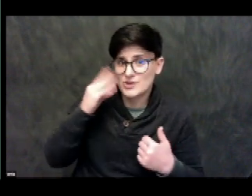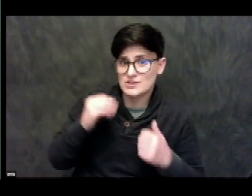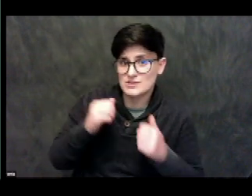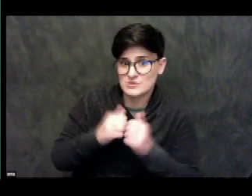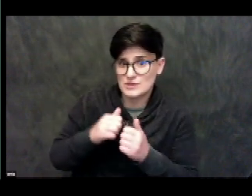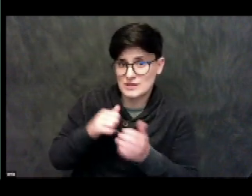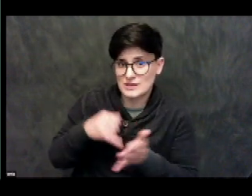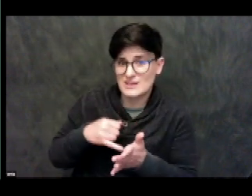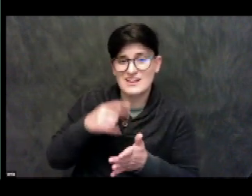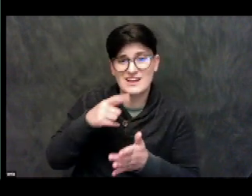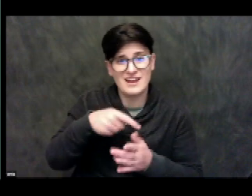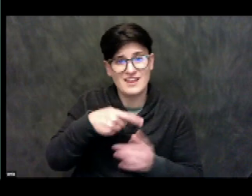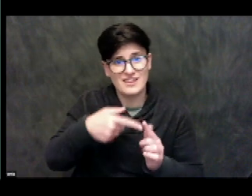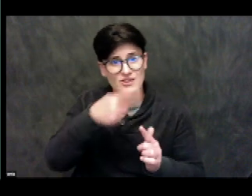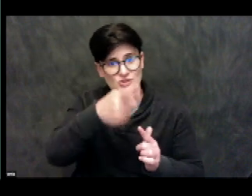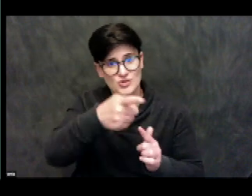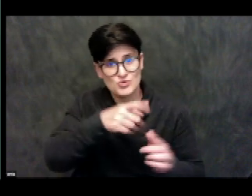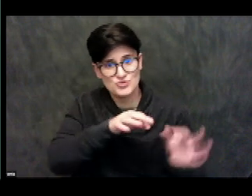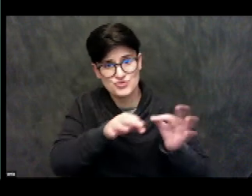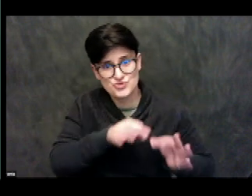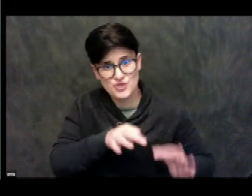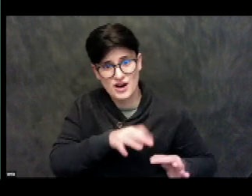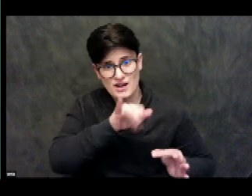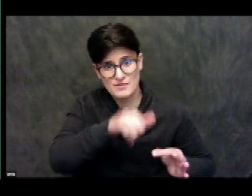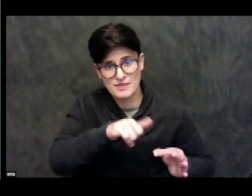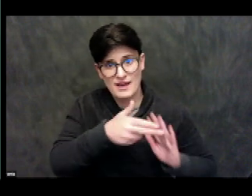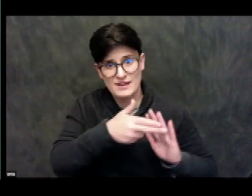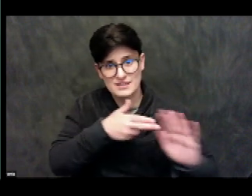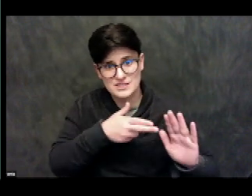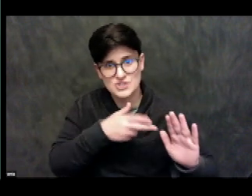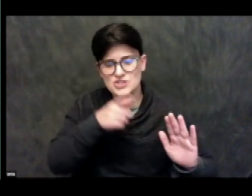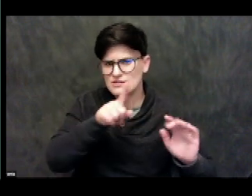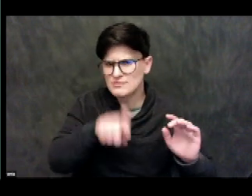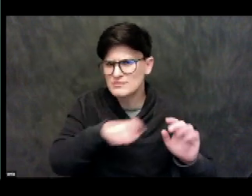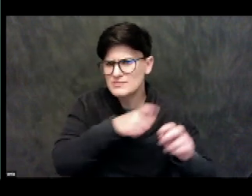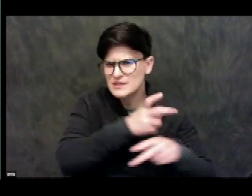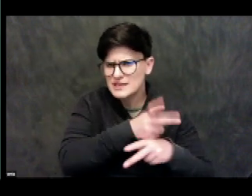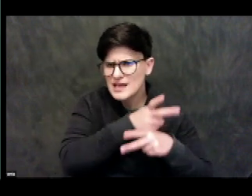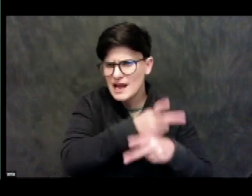you need to be very careful because if you describe it in its most, let's say,